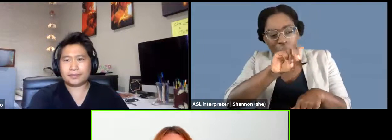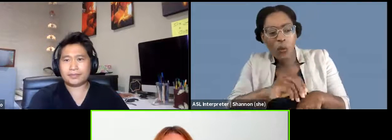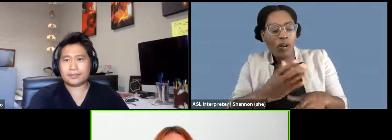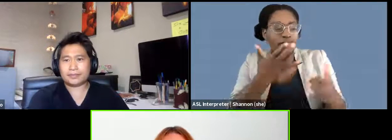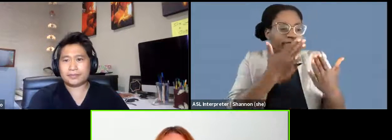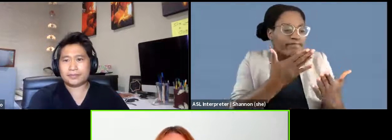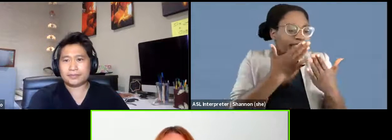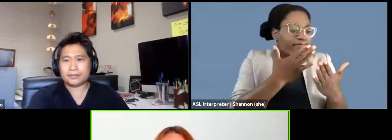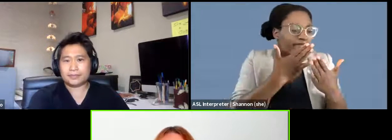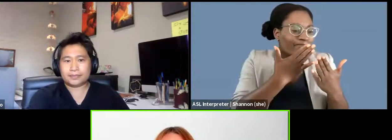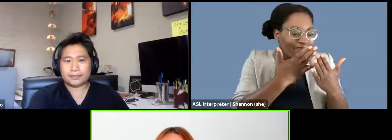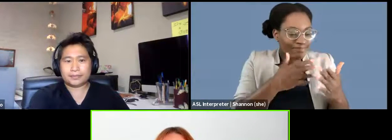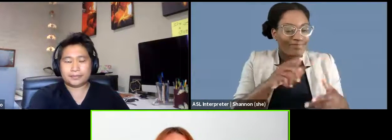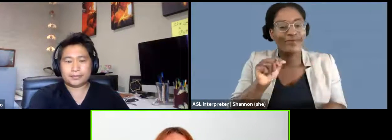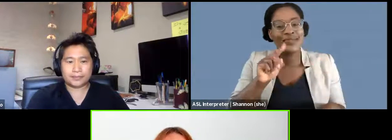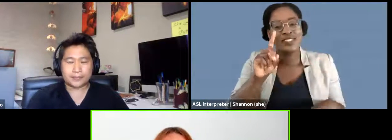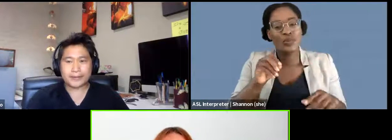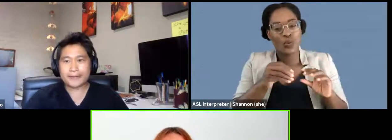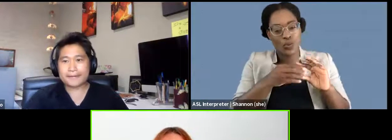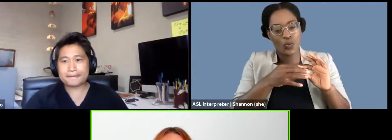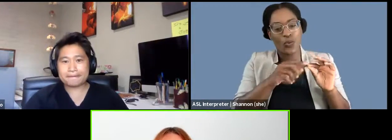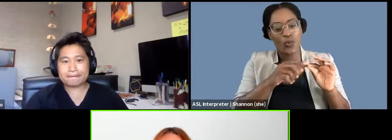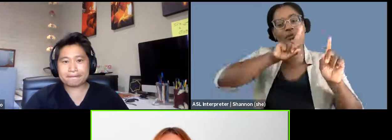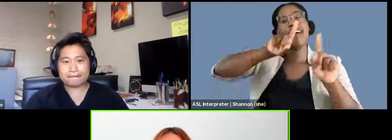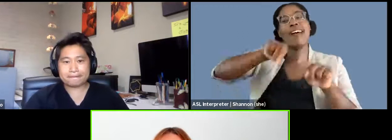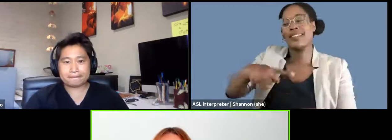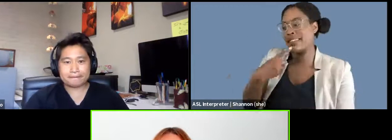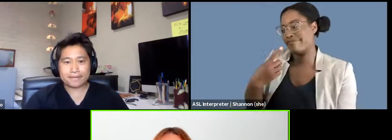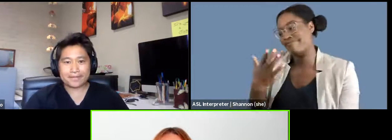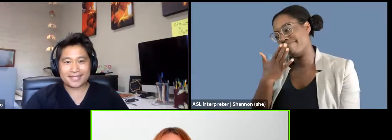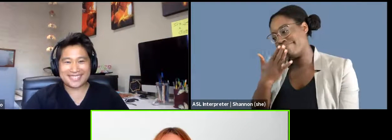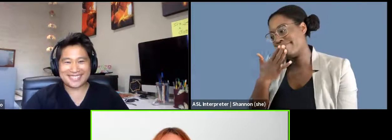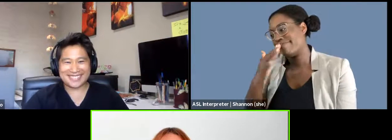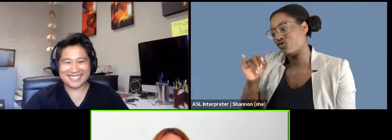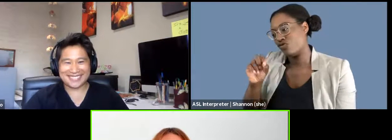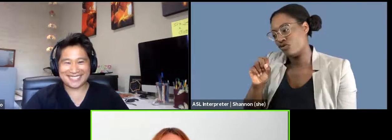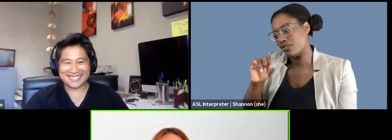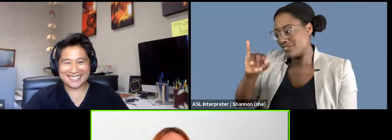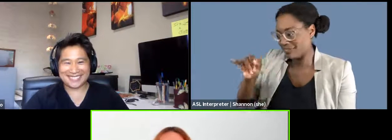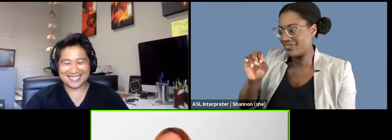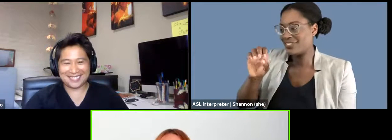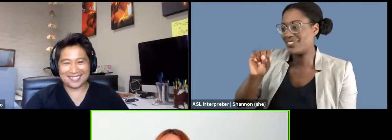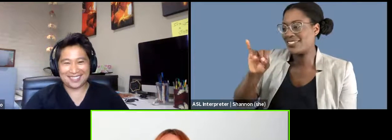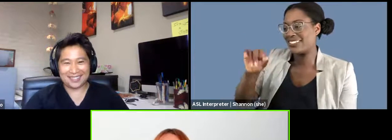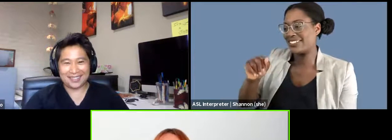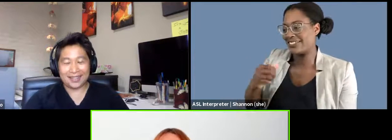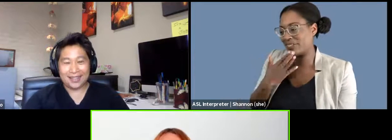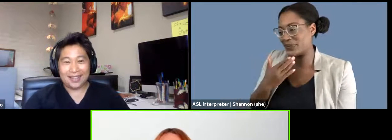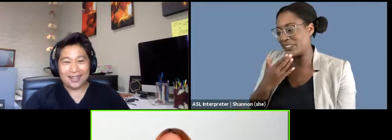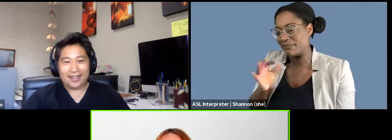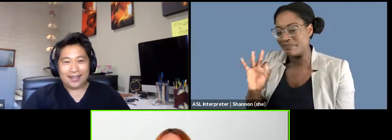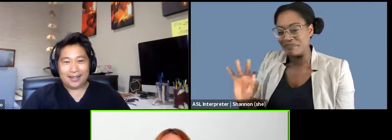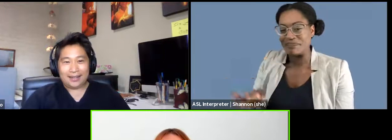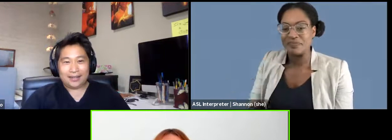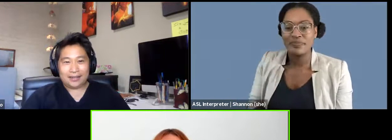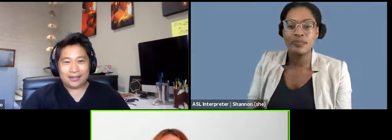give you a few more minutes to put them in the Q&A while I ask my last question here which is a general question. You have been traveling for how long?